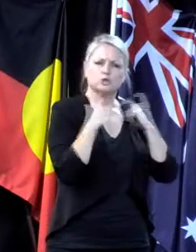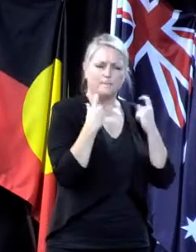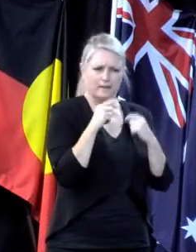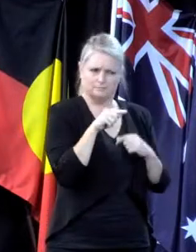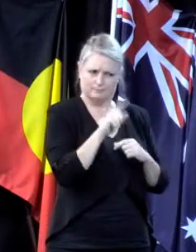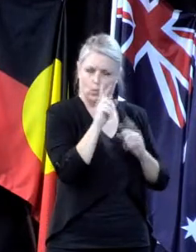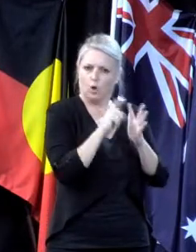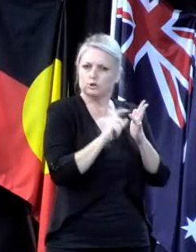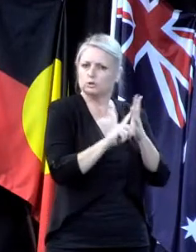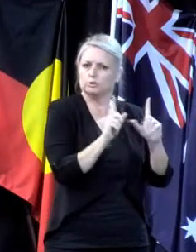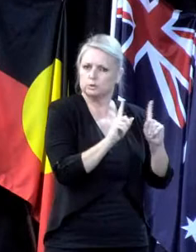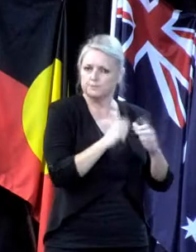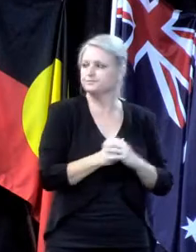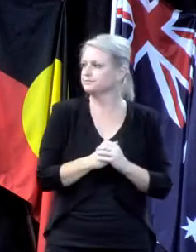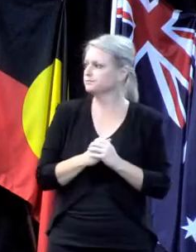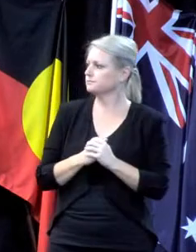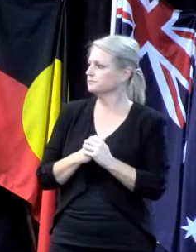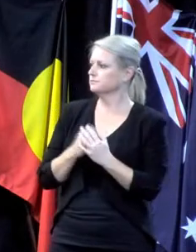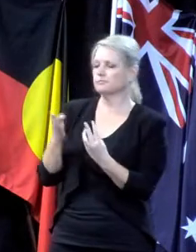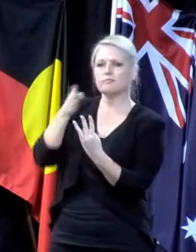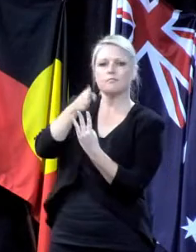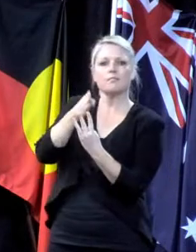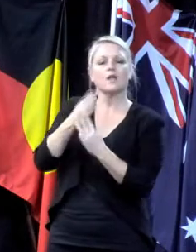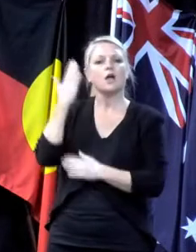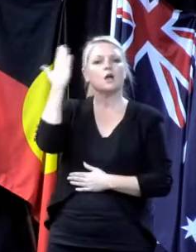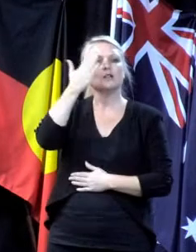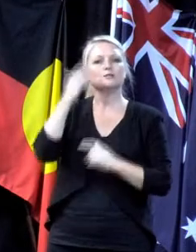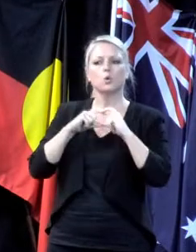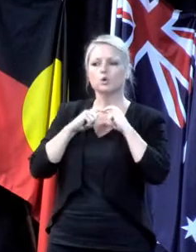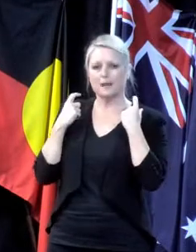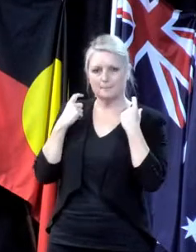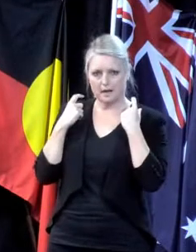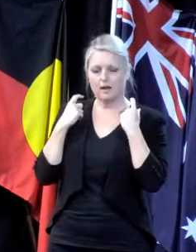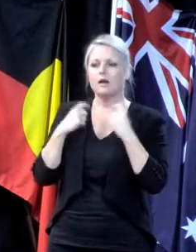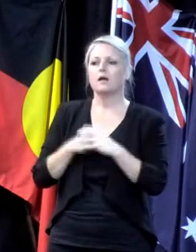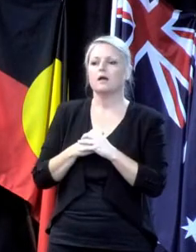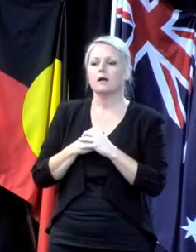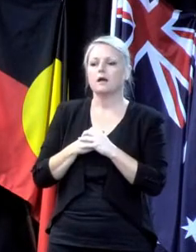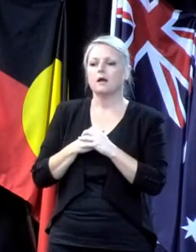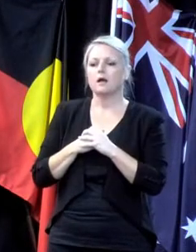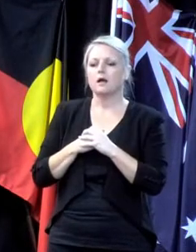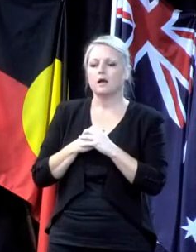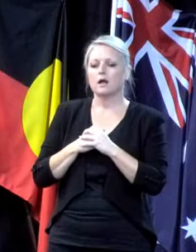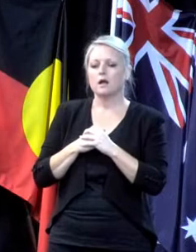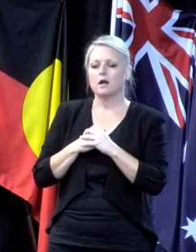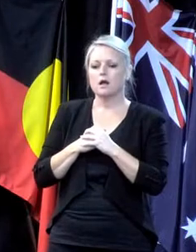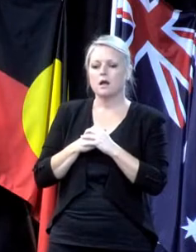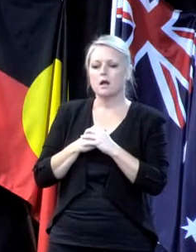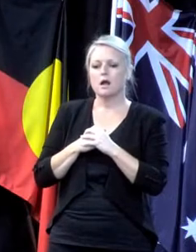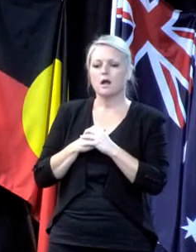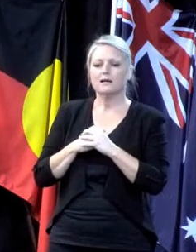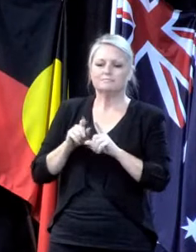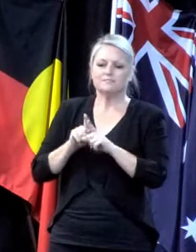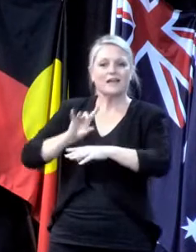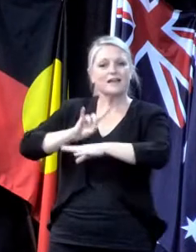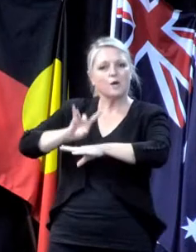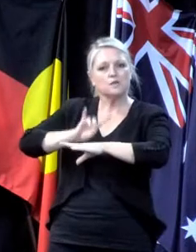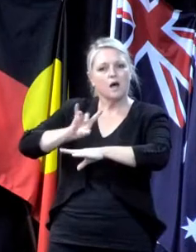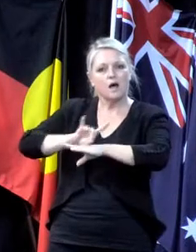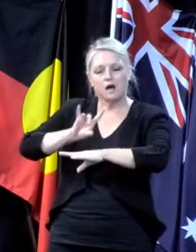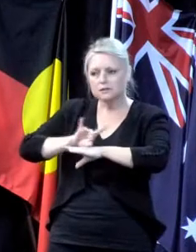So, the school chaplain works as a counselor and -